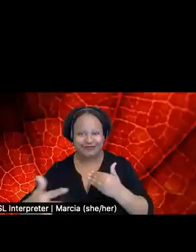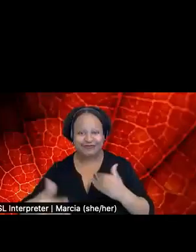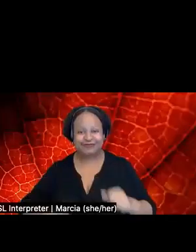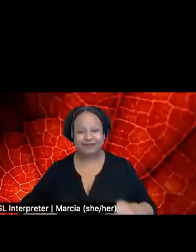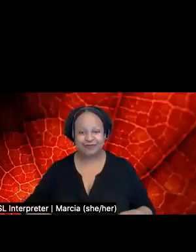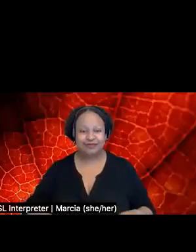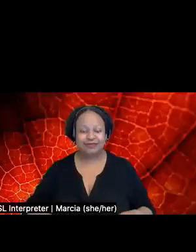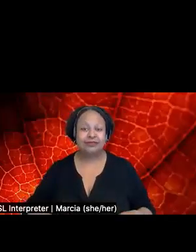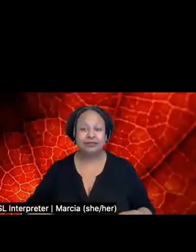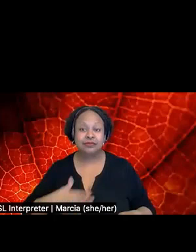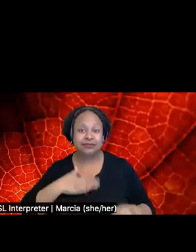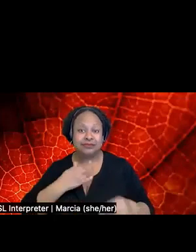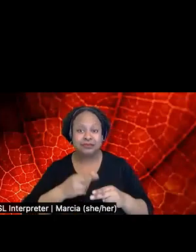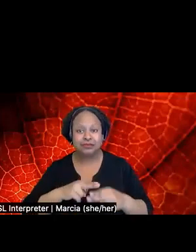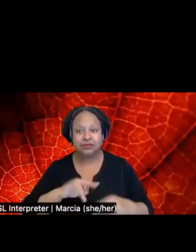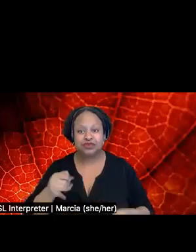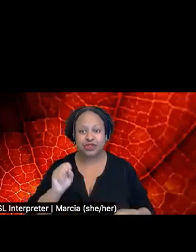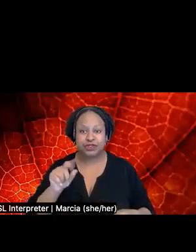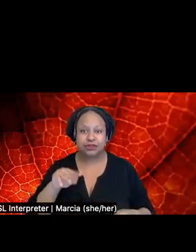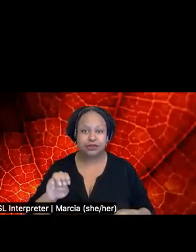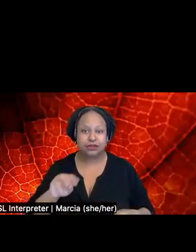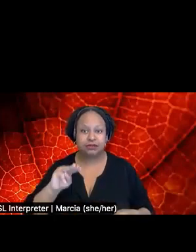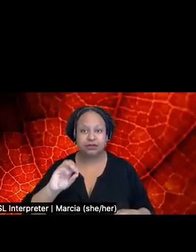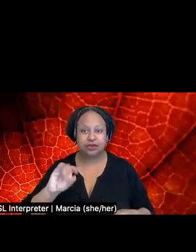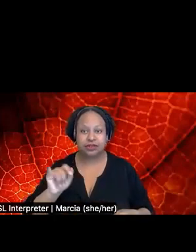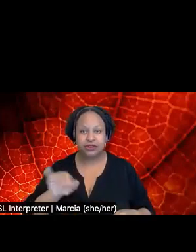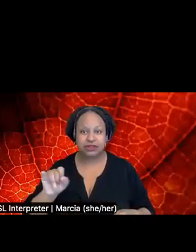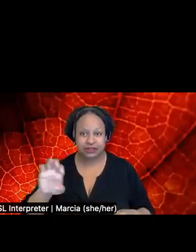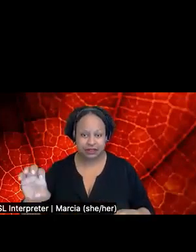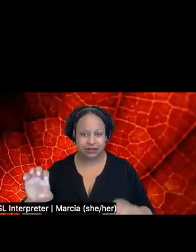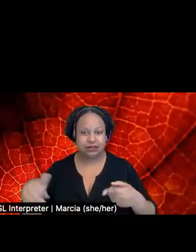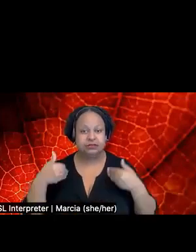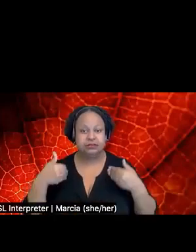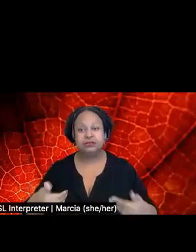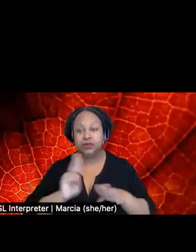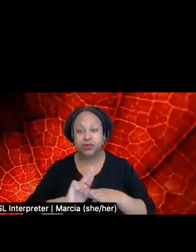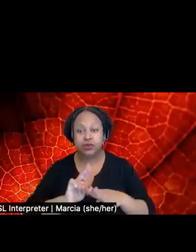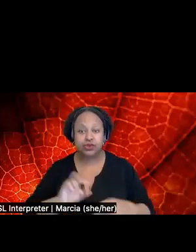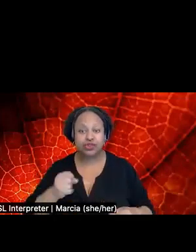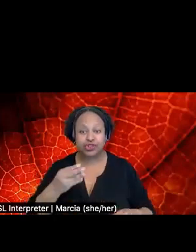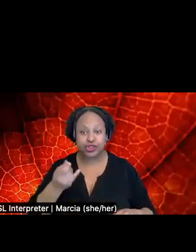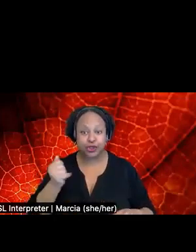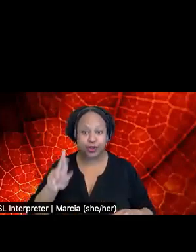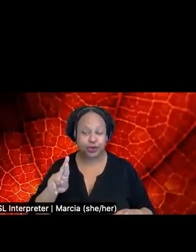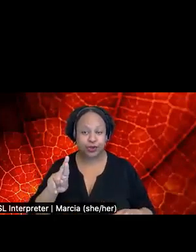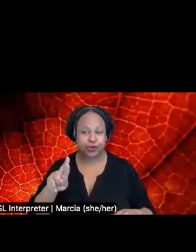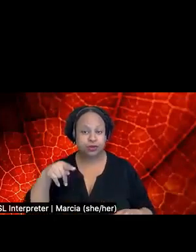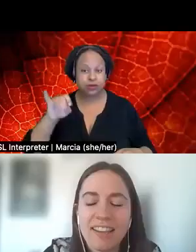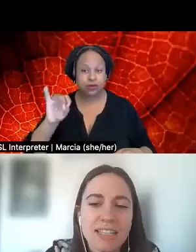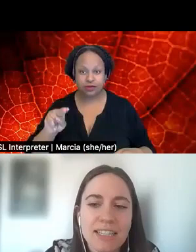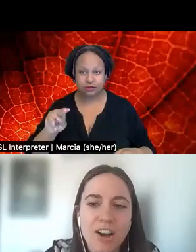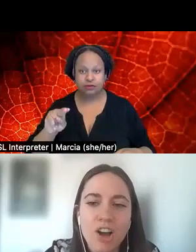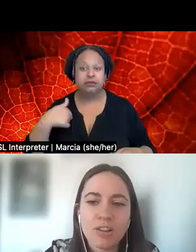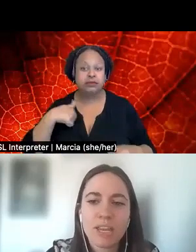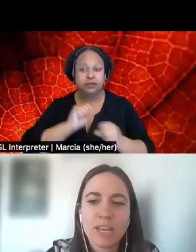My name is Jasmine Wonteniezi. I use she/her pronouns, and I'm working as the on location